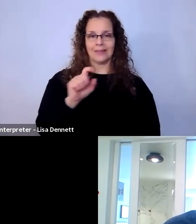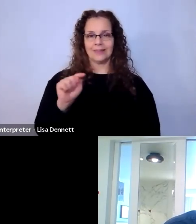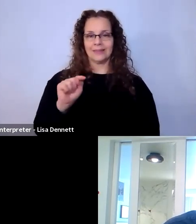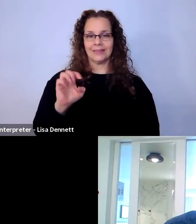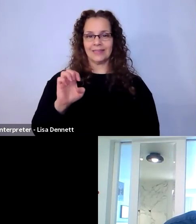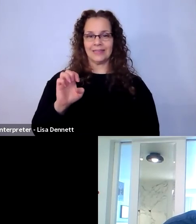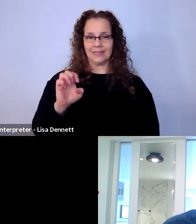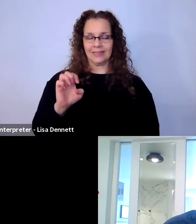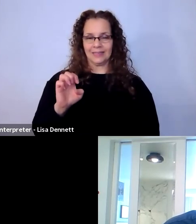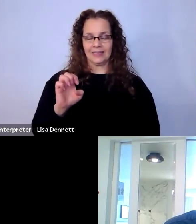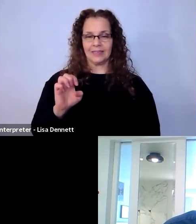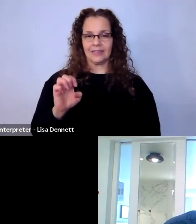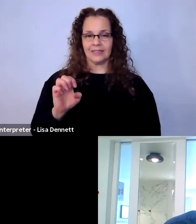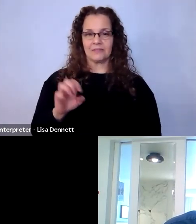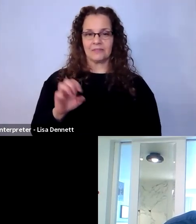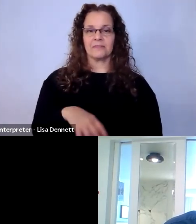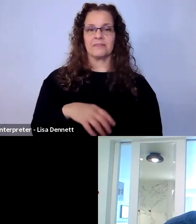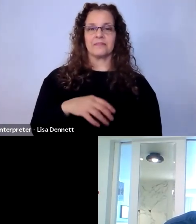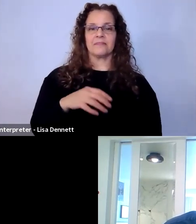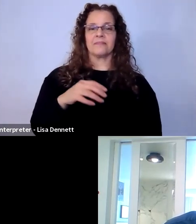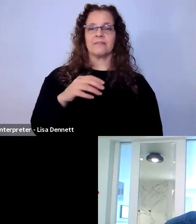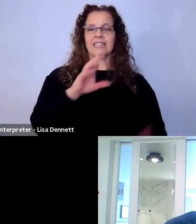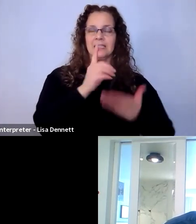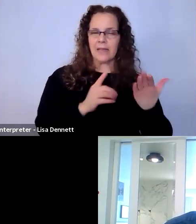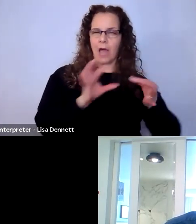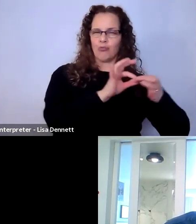programs to have some fundamental knowledge about accessibility,